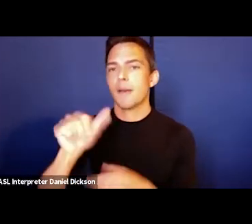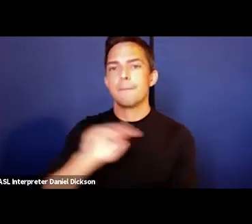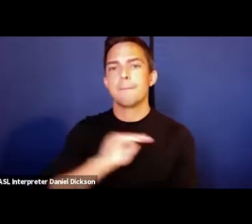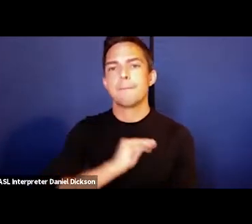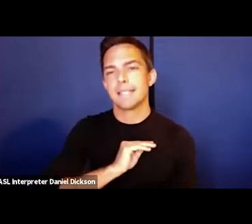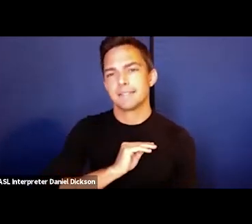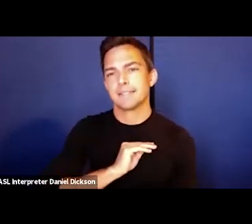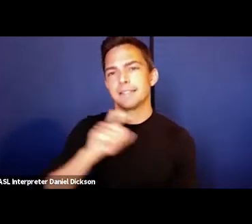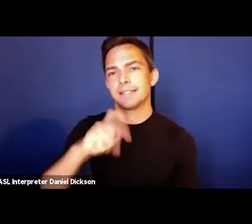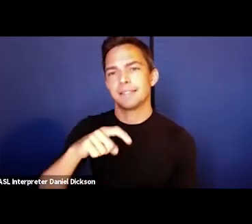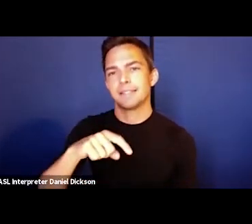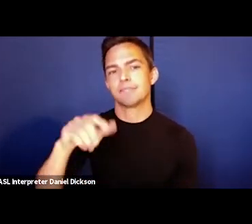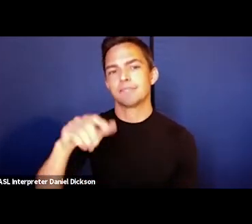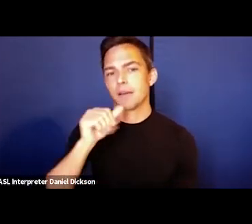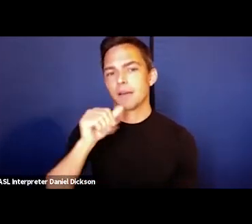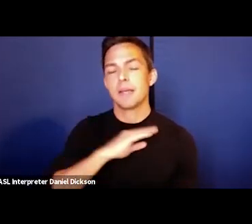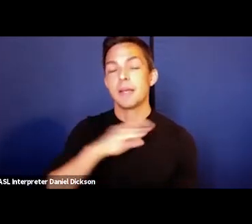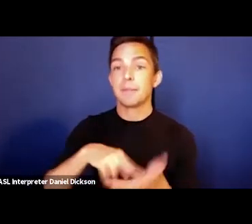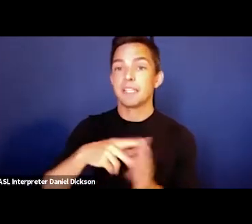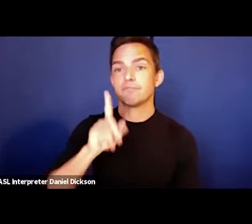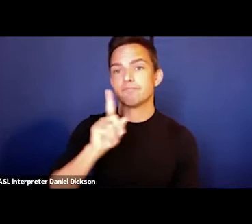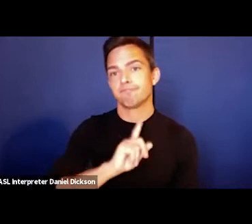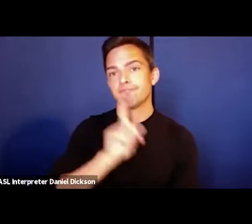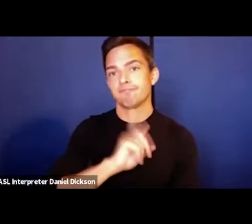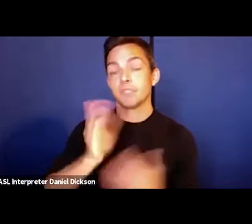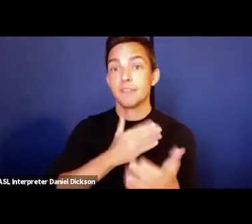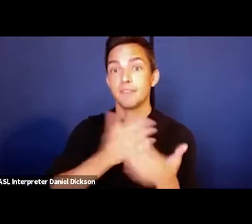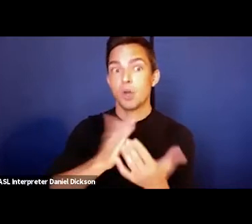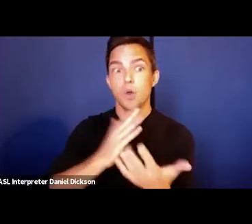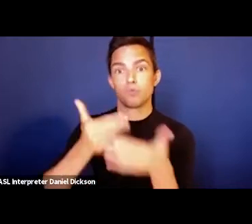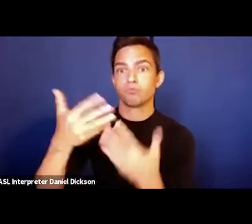So in this case you are lonely even though you are not socially isolated.